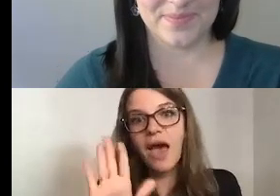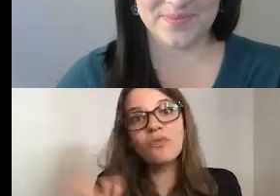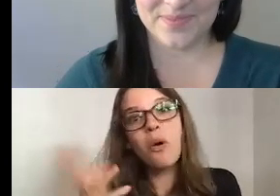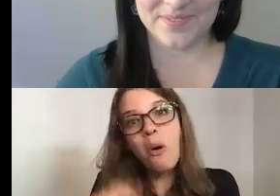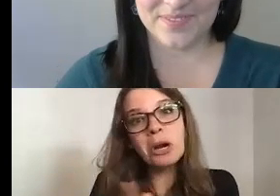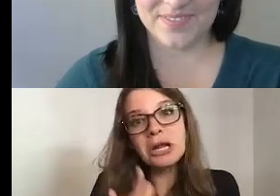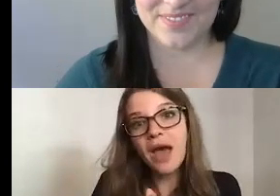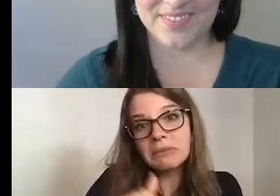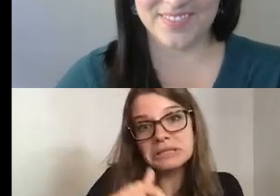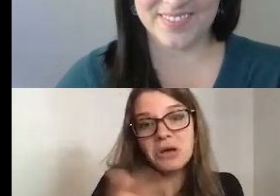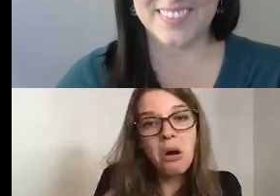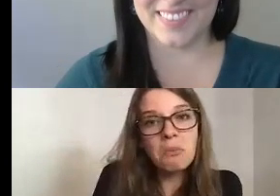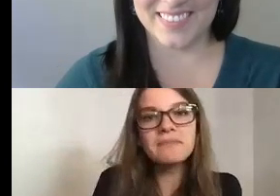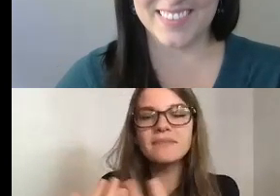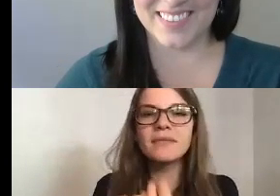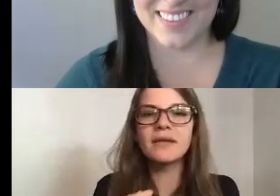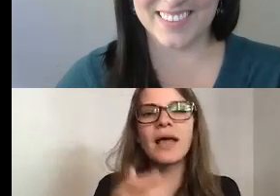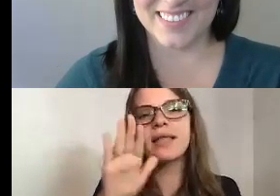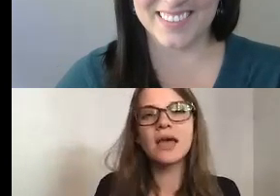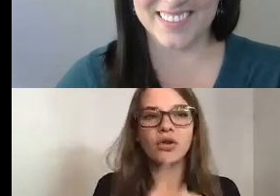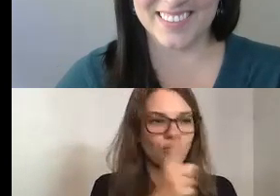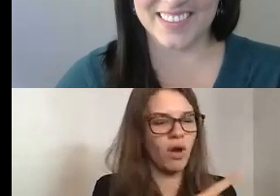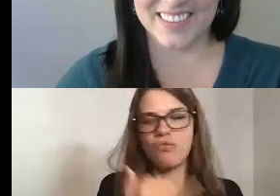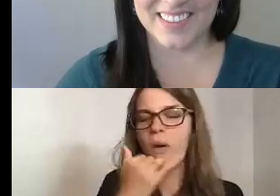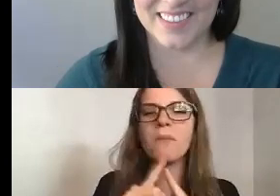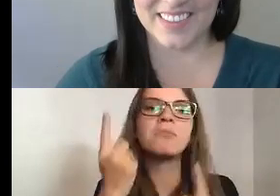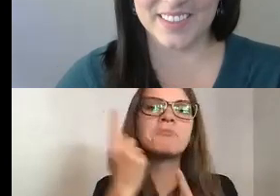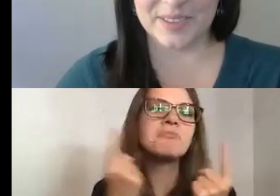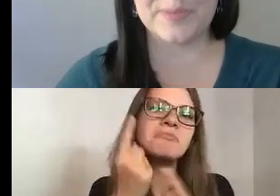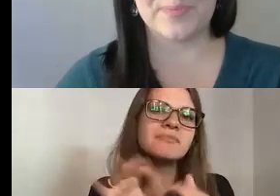it's less of a right or wrong and more of just thinking about it within the context of sort of